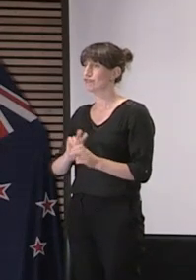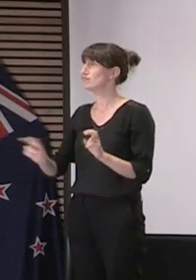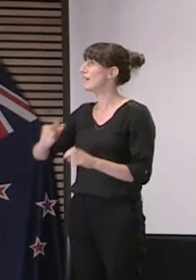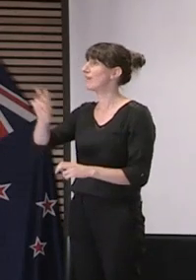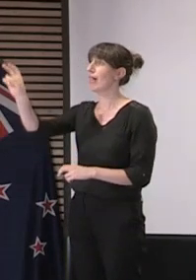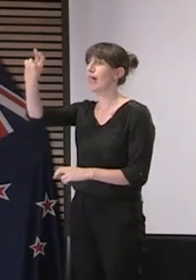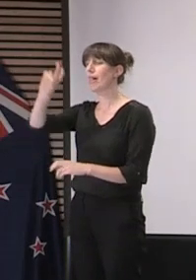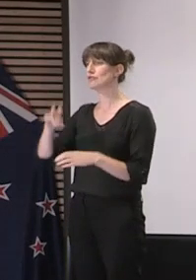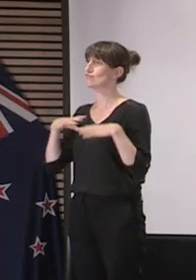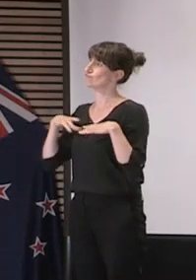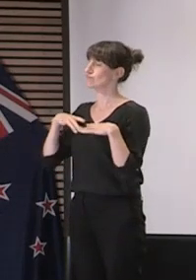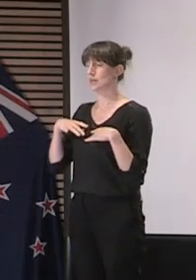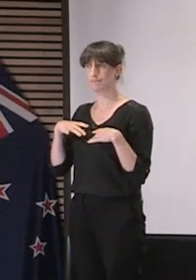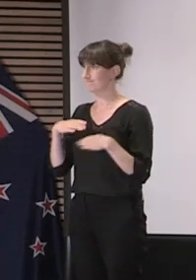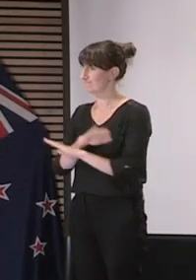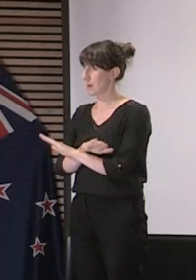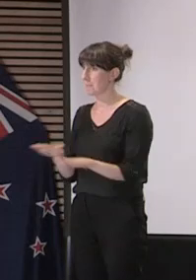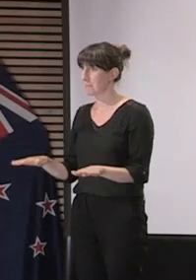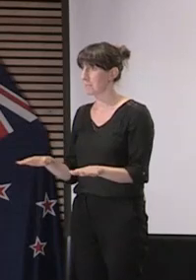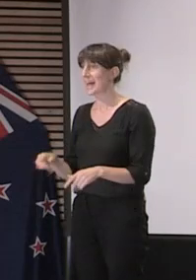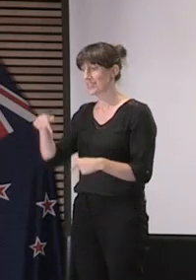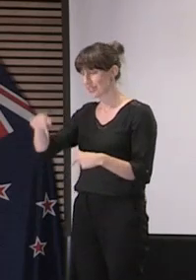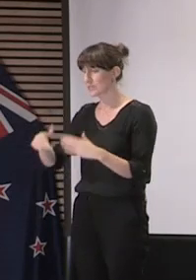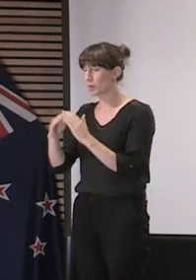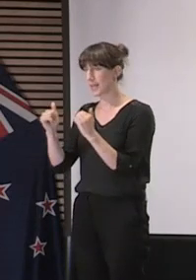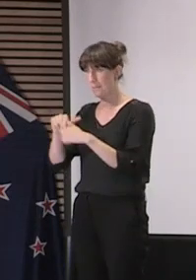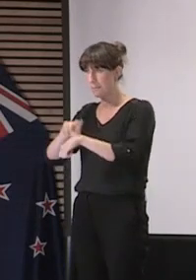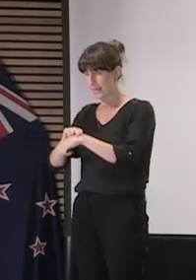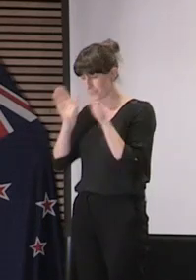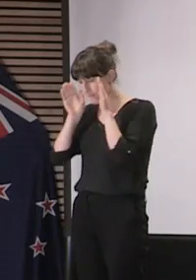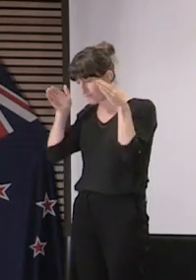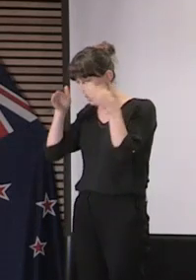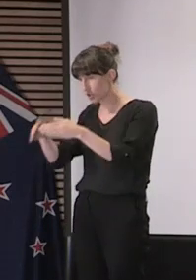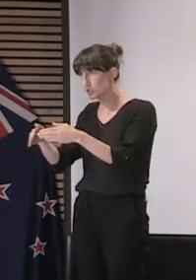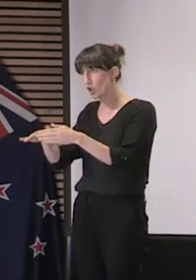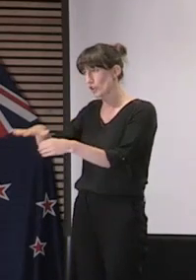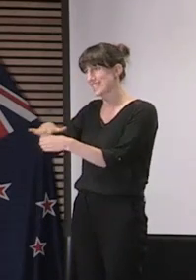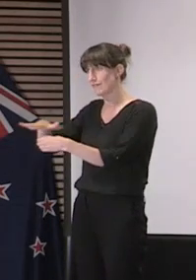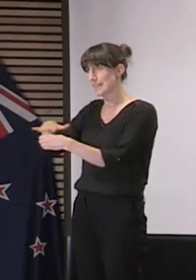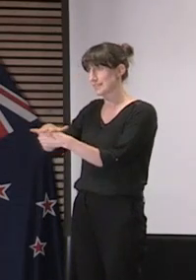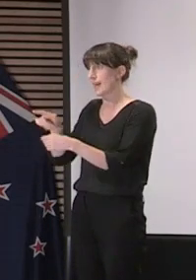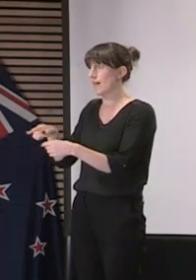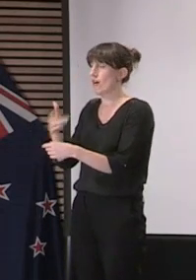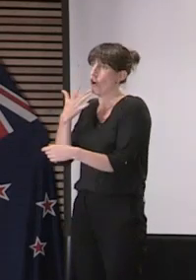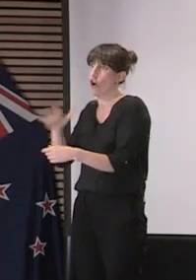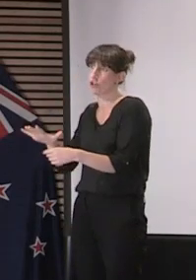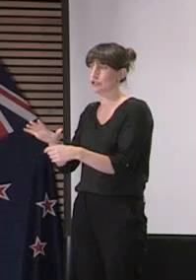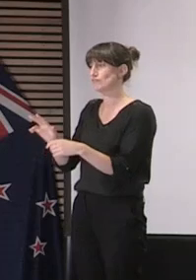setting means there shouldn't be travel anywhere. This weekend we will be